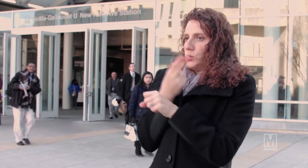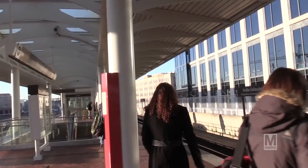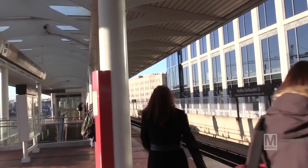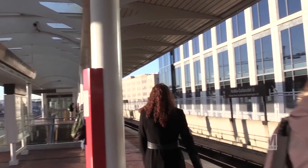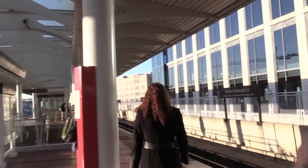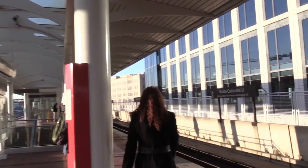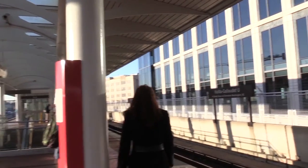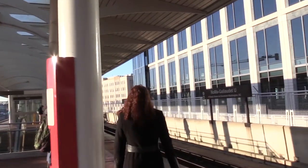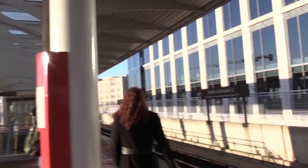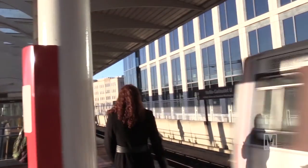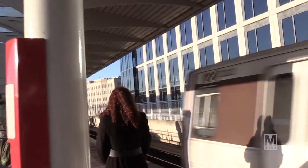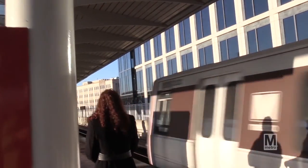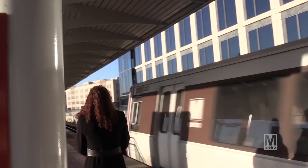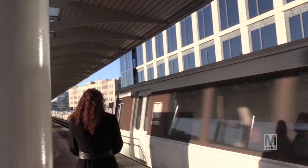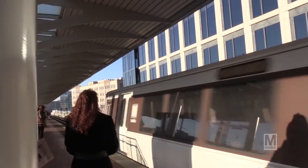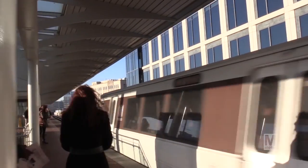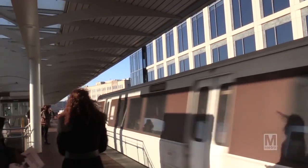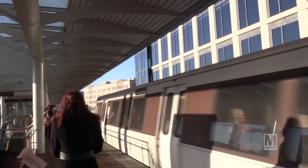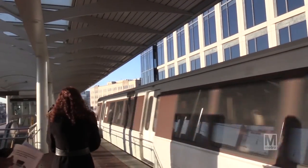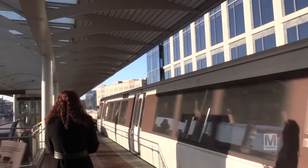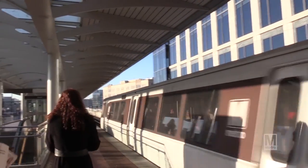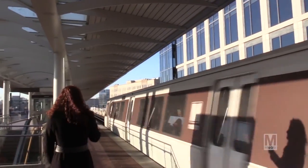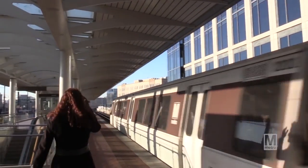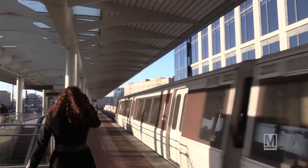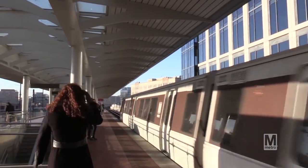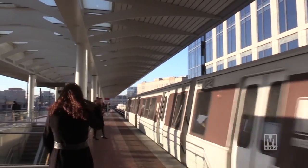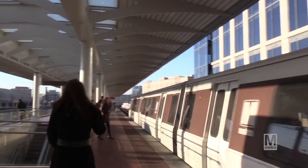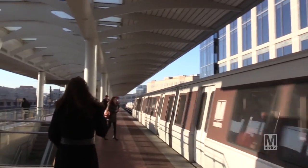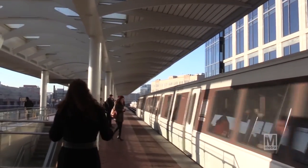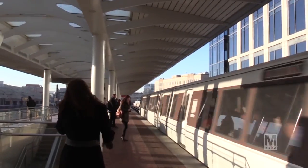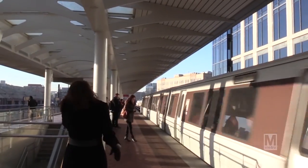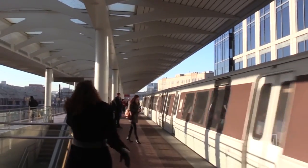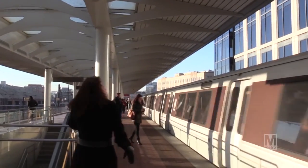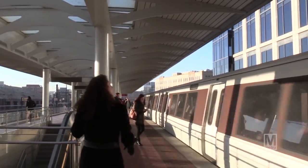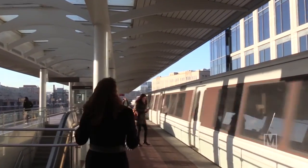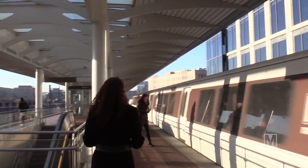and Virginia who are Metro system users and people with disabilities, whether it's mobility,